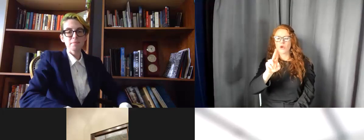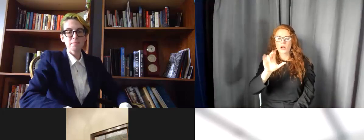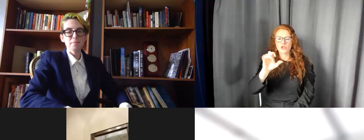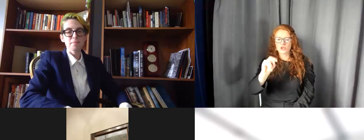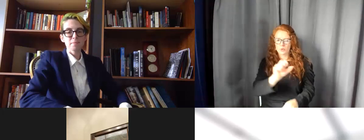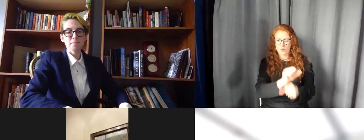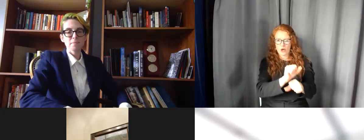Grace: there